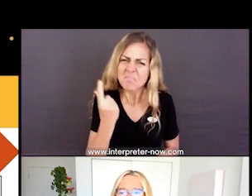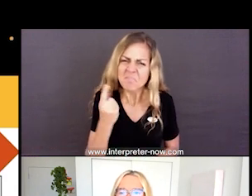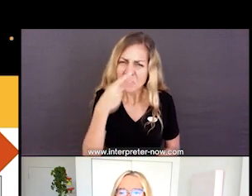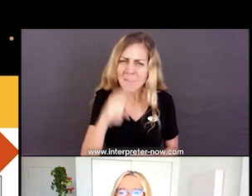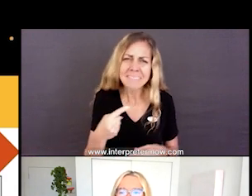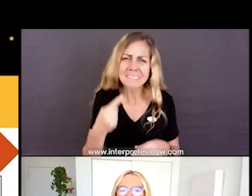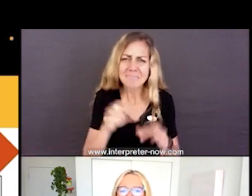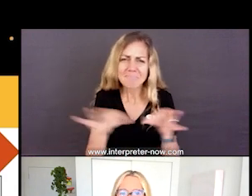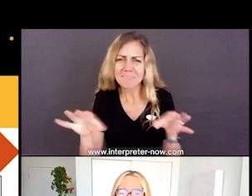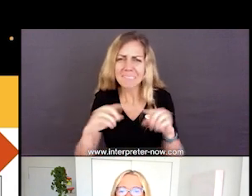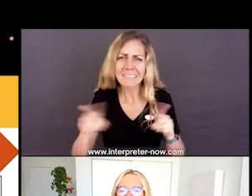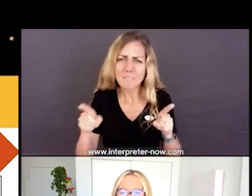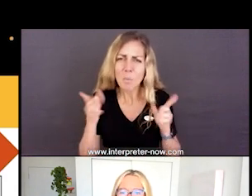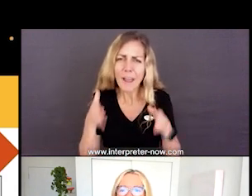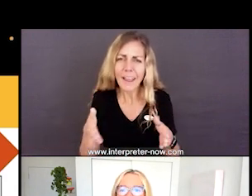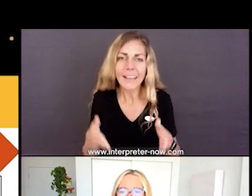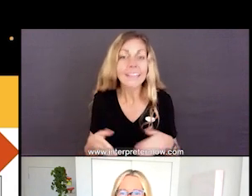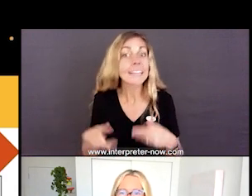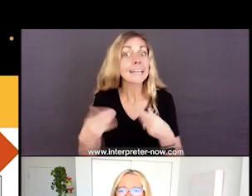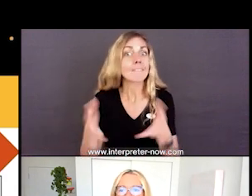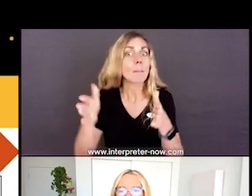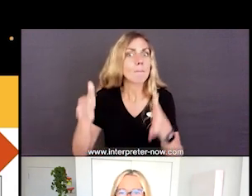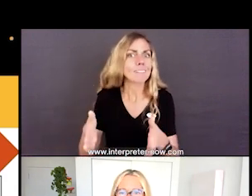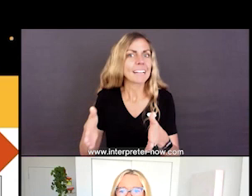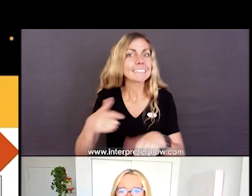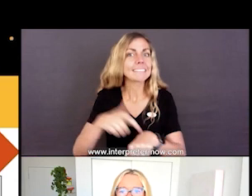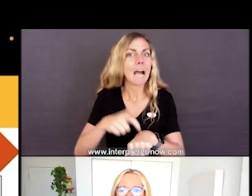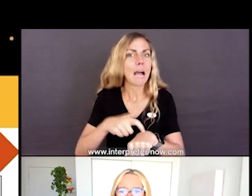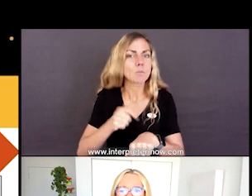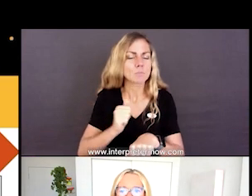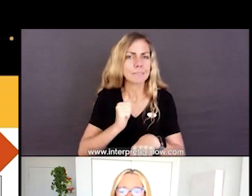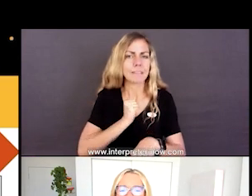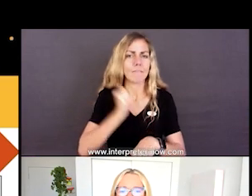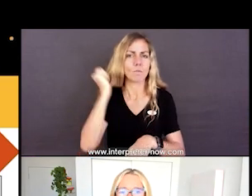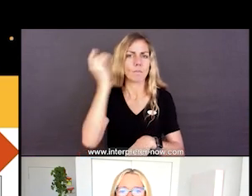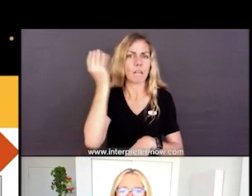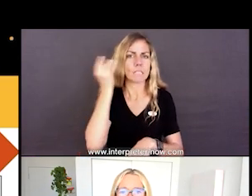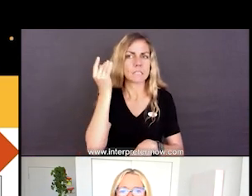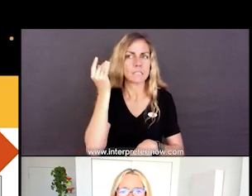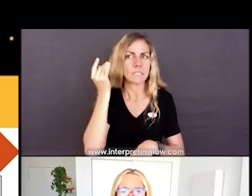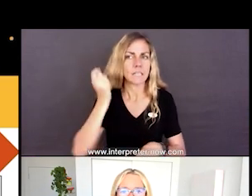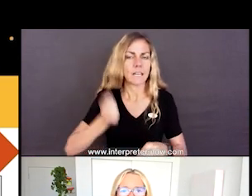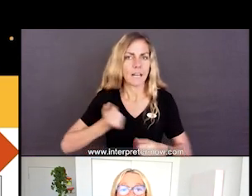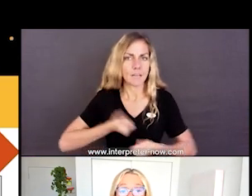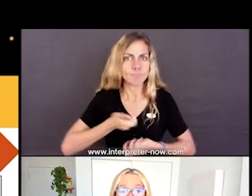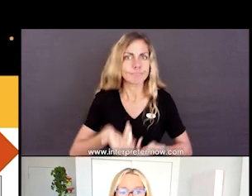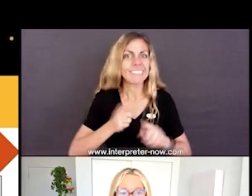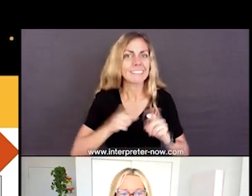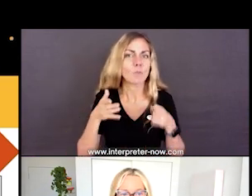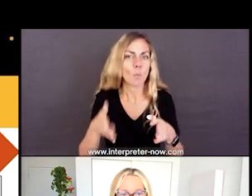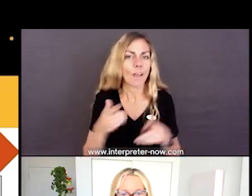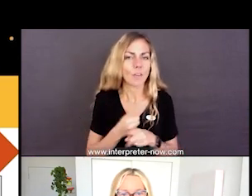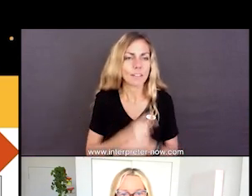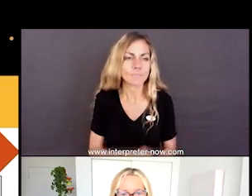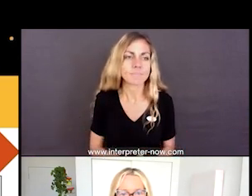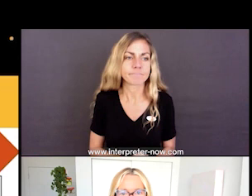Just give them time to self-reflect and say it a different way to correct, ask for clarification.